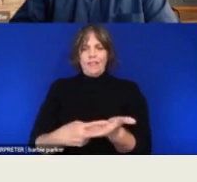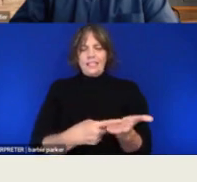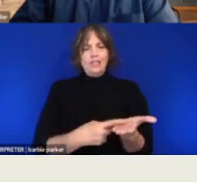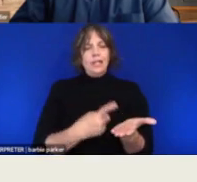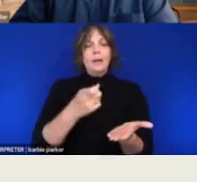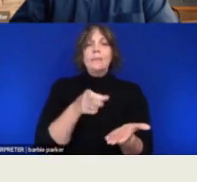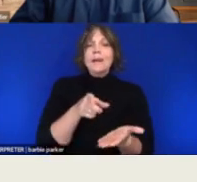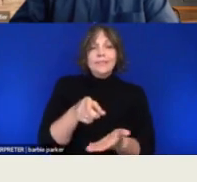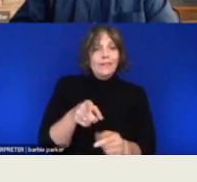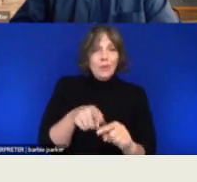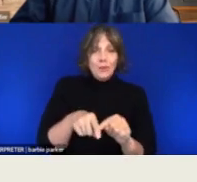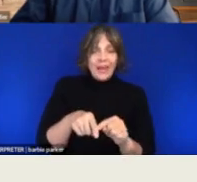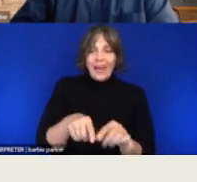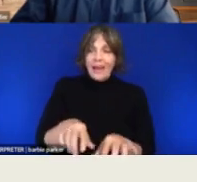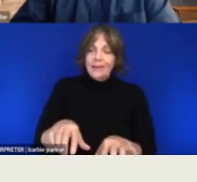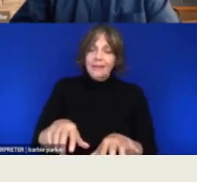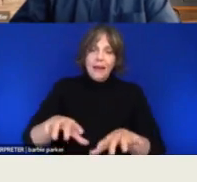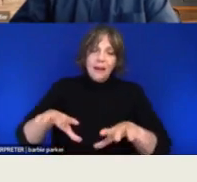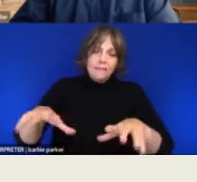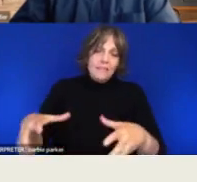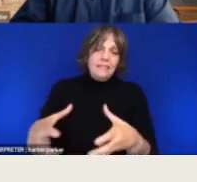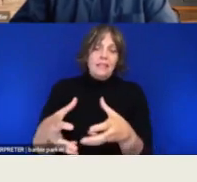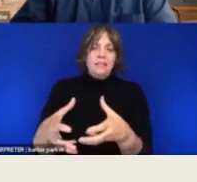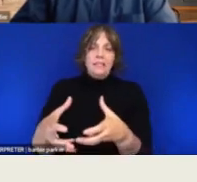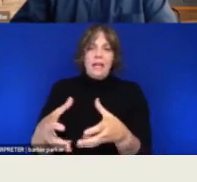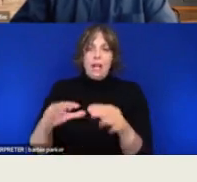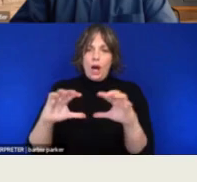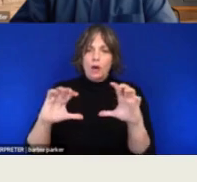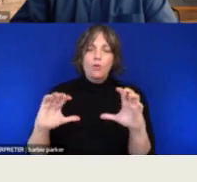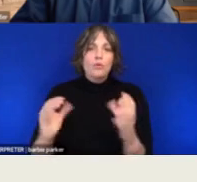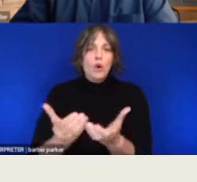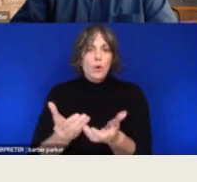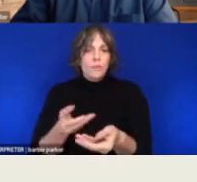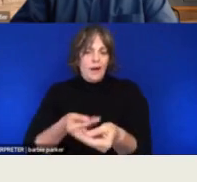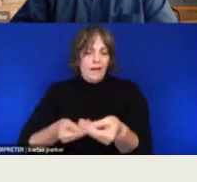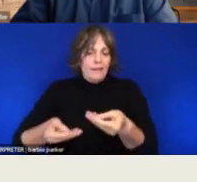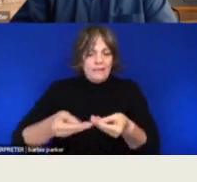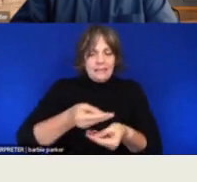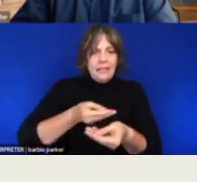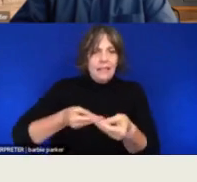can't facilitate a group that is going to agree and disagree,